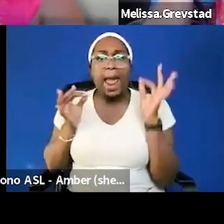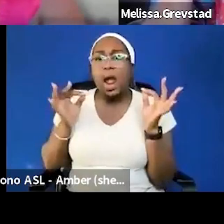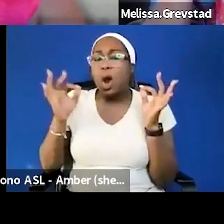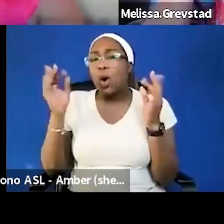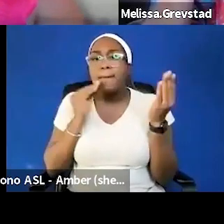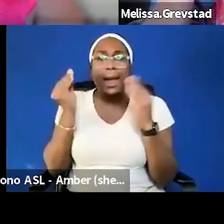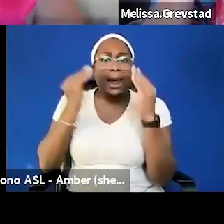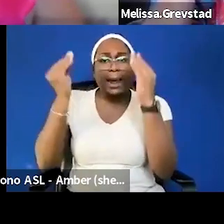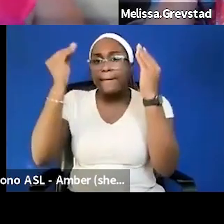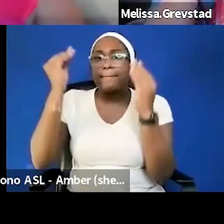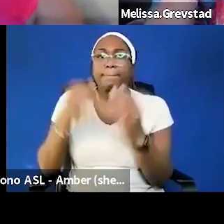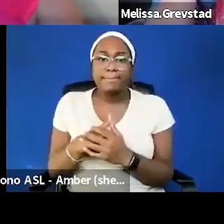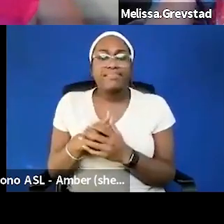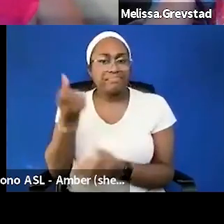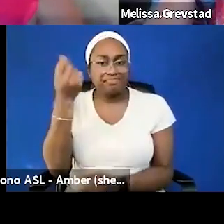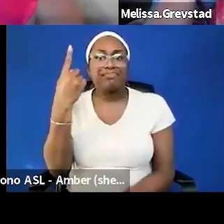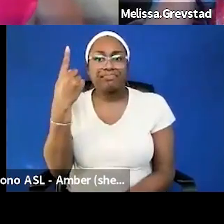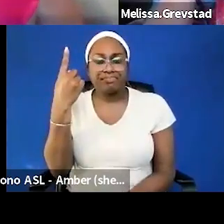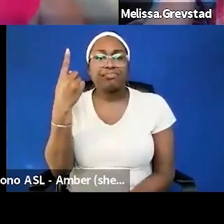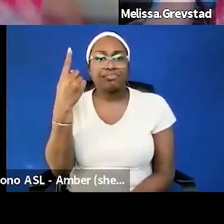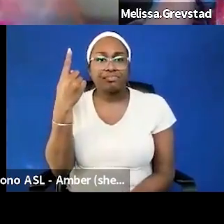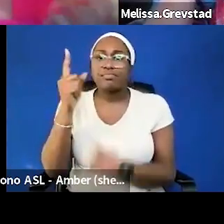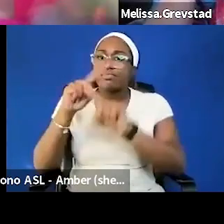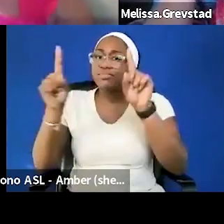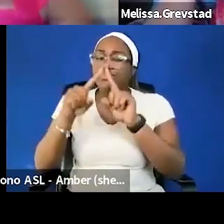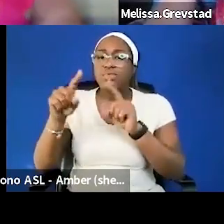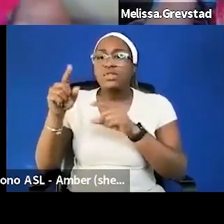and and understanding, you know, different shade ranges and things like that.